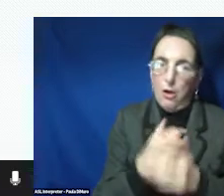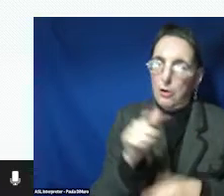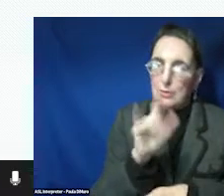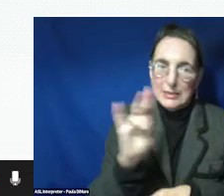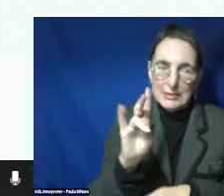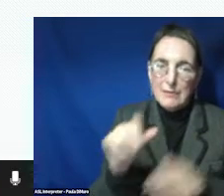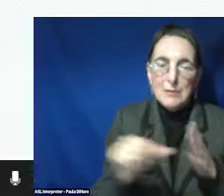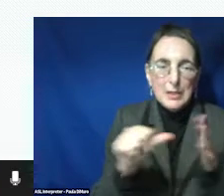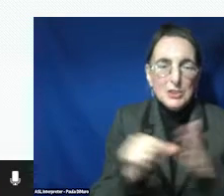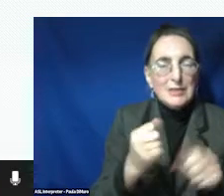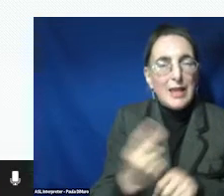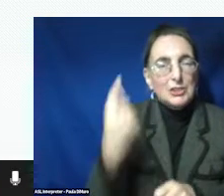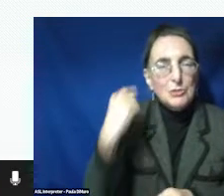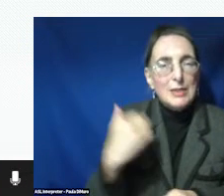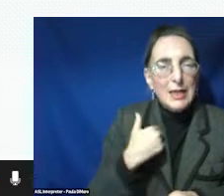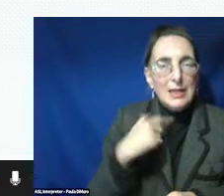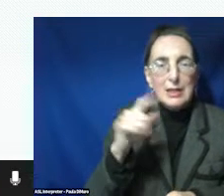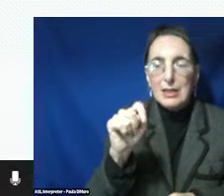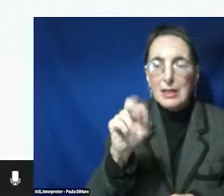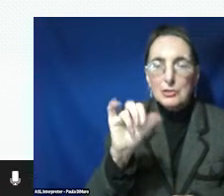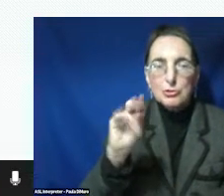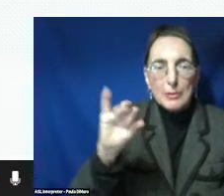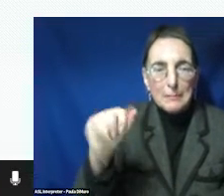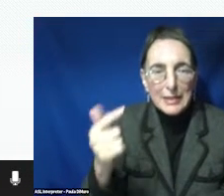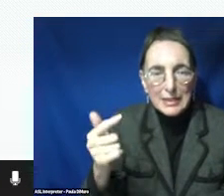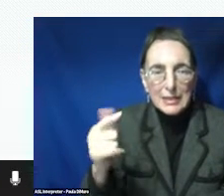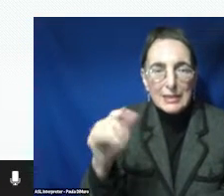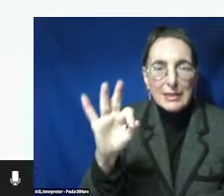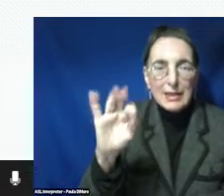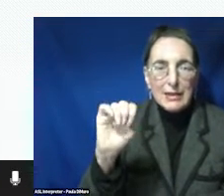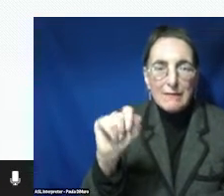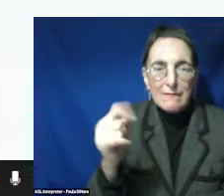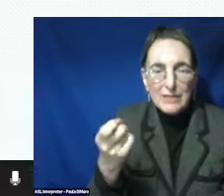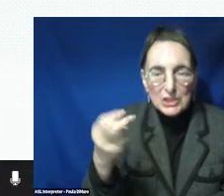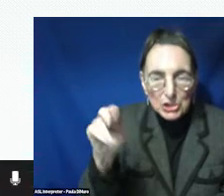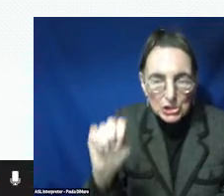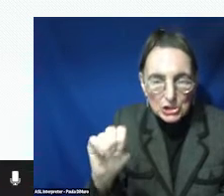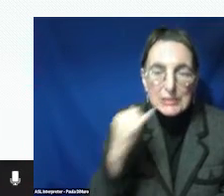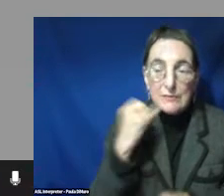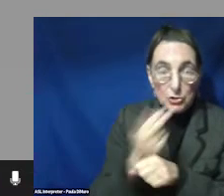So if you are using the fillable PDF and you have a super large document, we will trim that document for you.